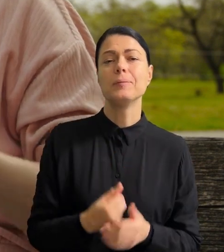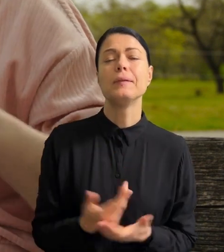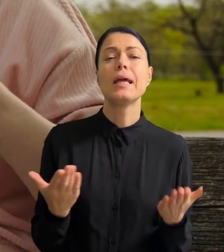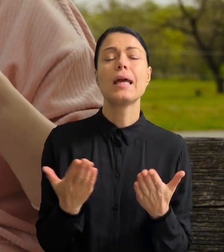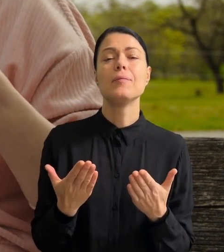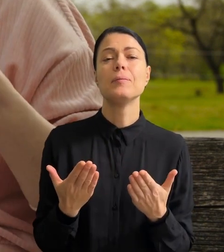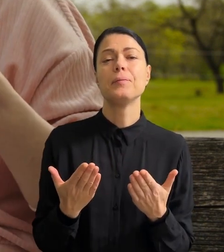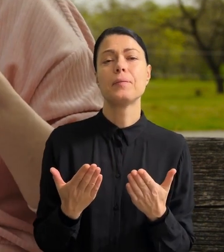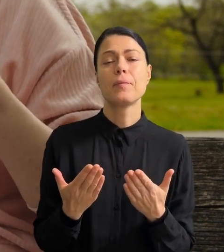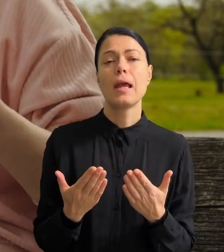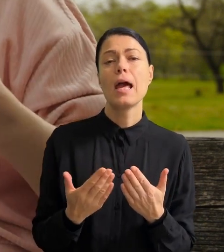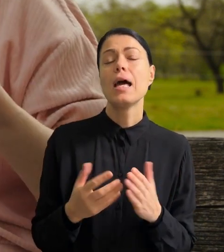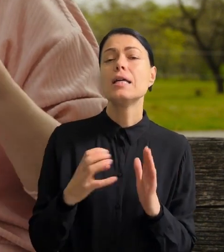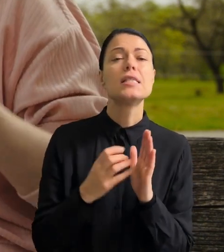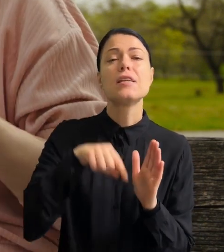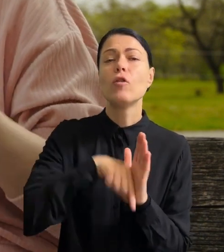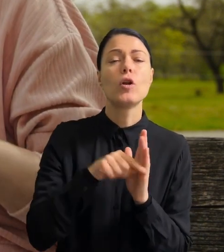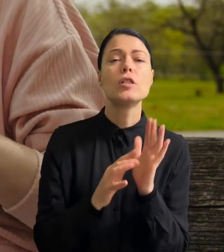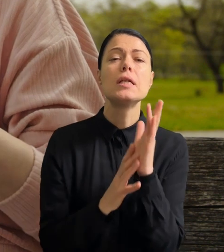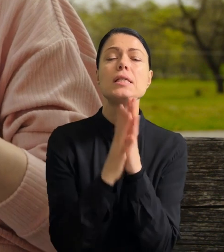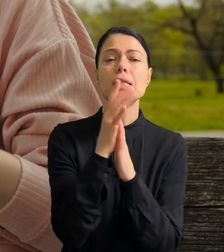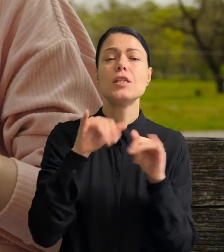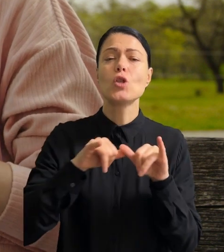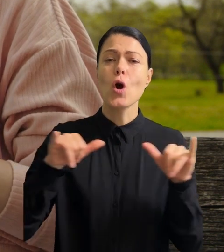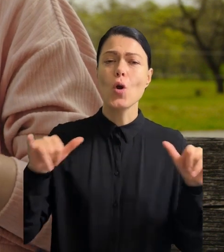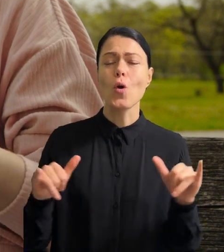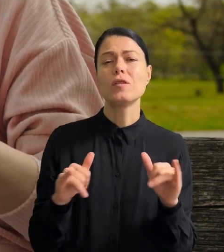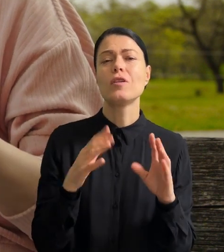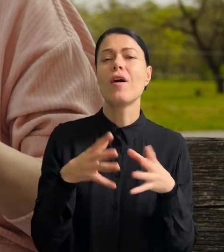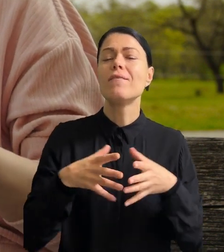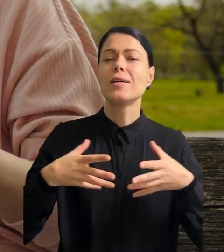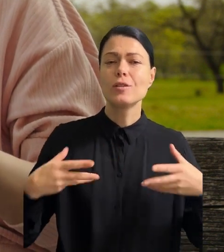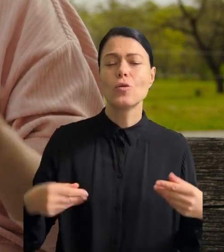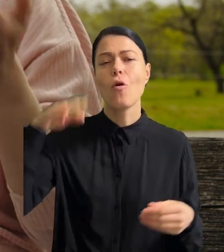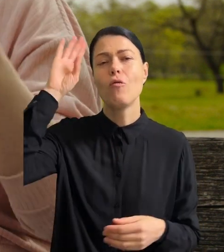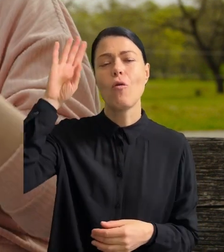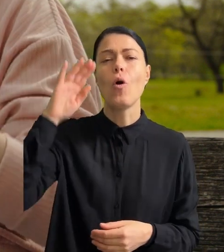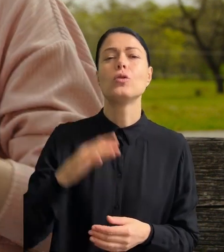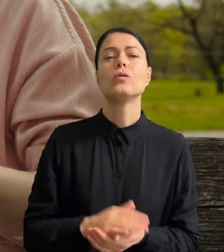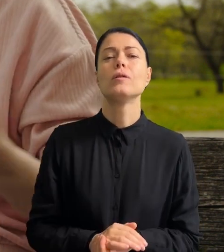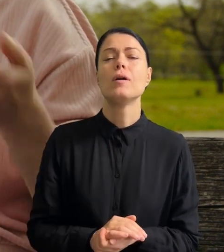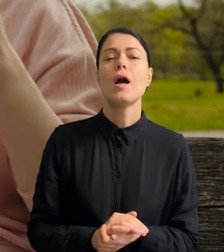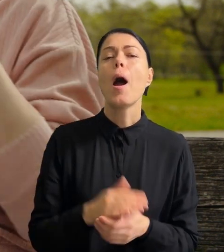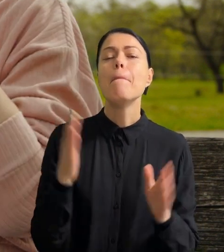that symbolizes growth, development, spring, water, and nature.